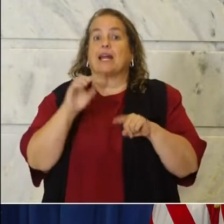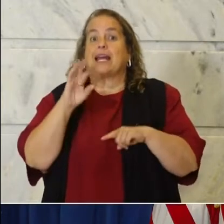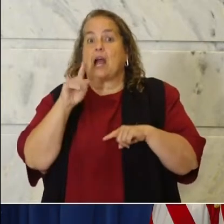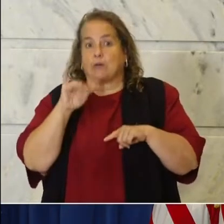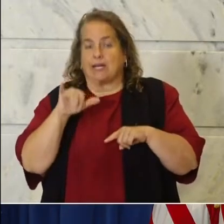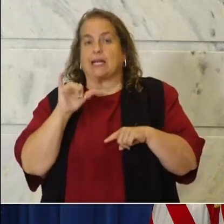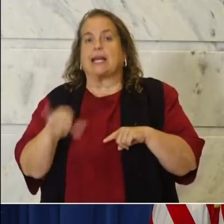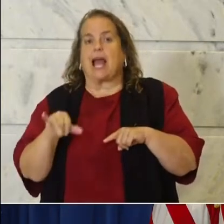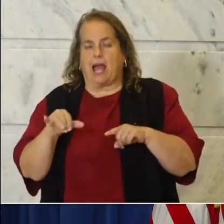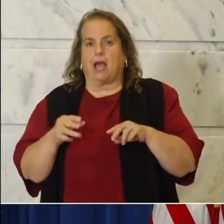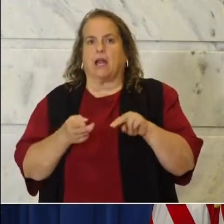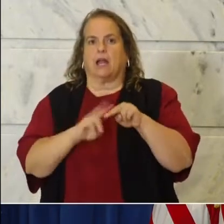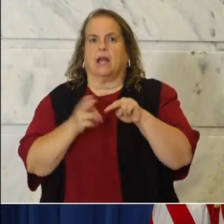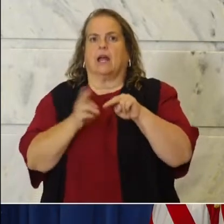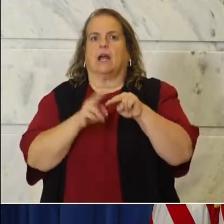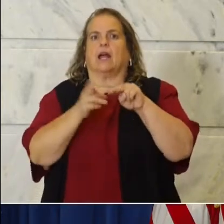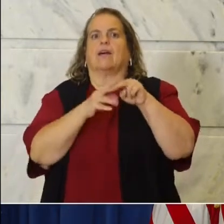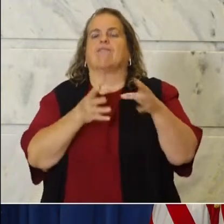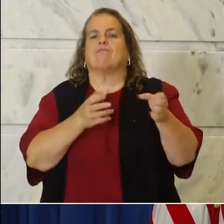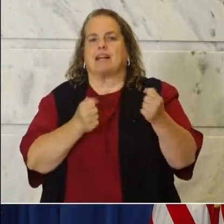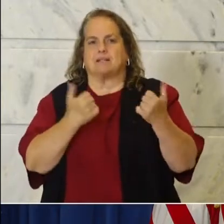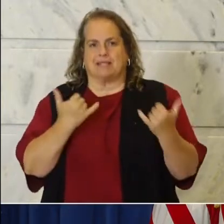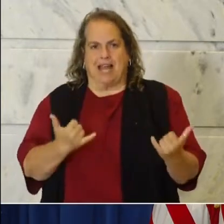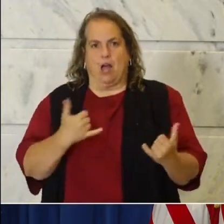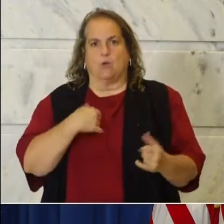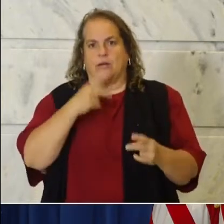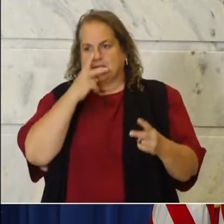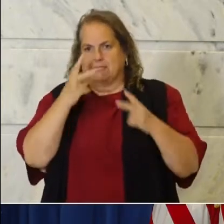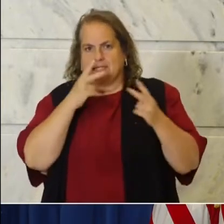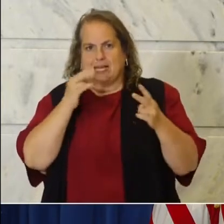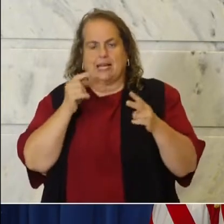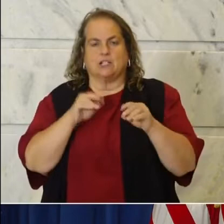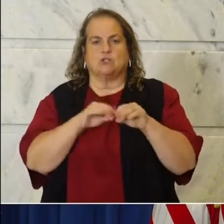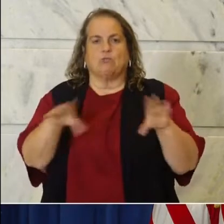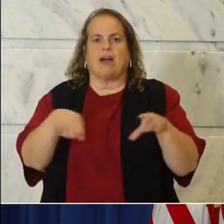especially because we see it now spreading really in clusters. I did see